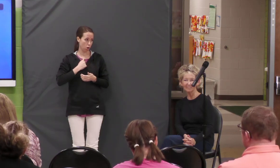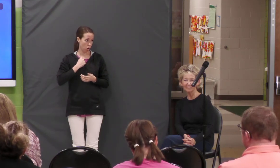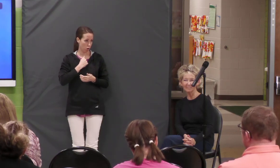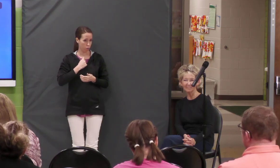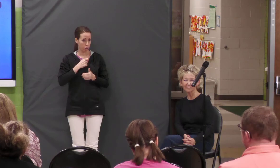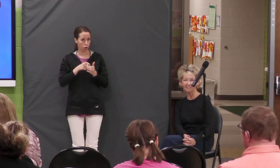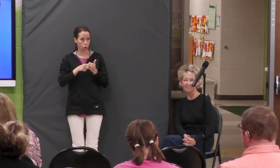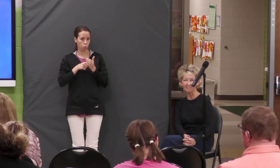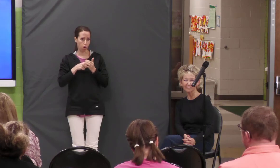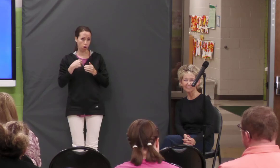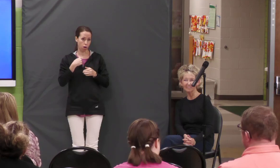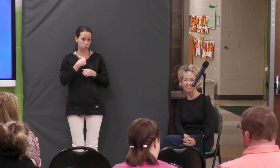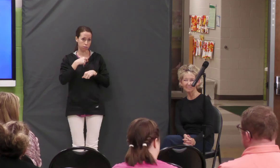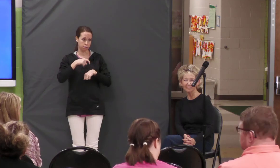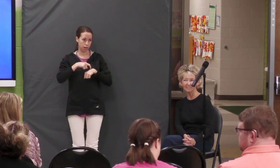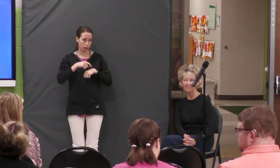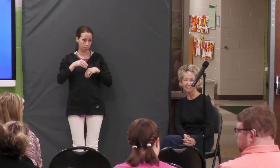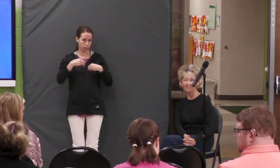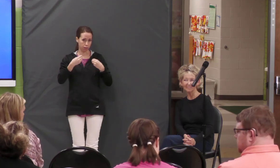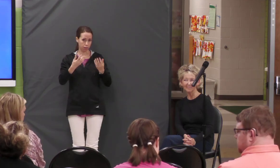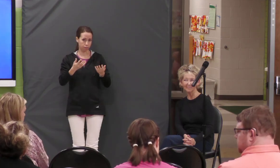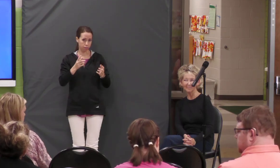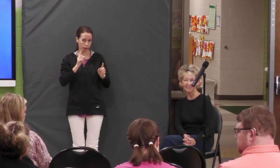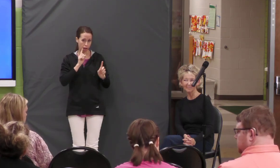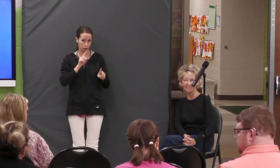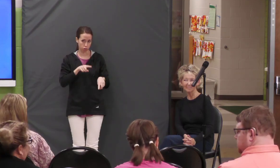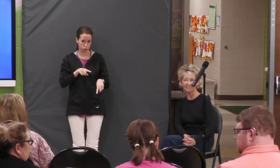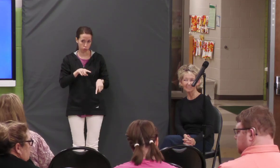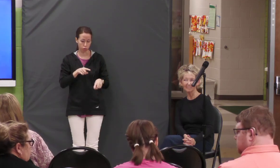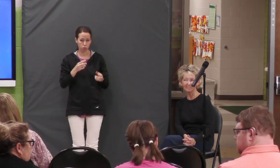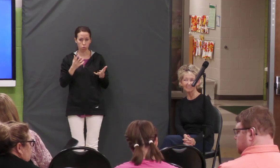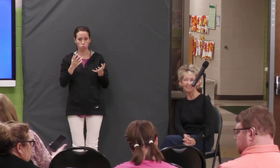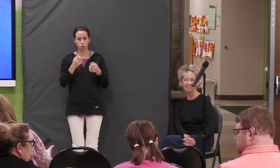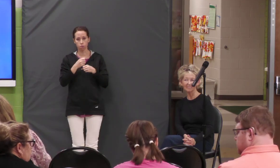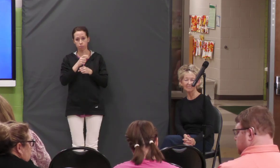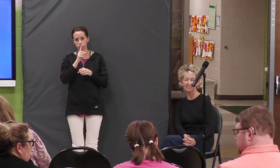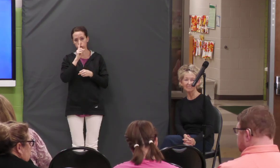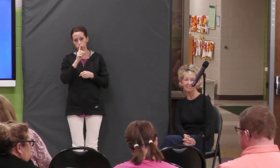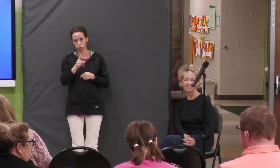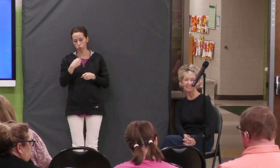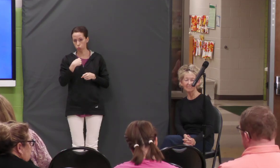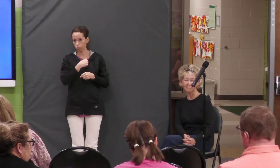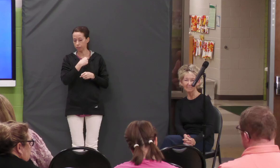to get answer to you but we just want to make sure we're never advising you do something that